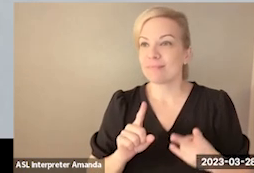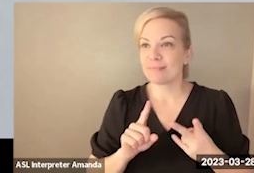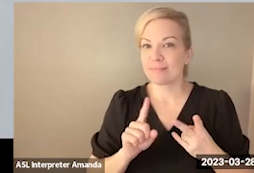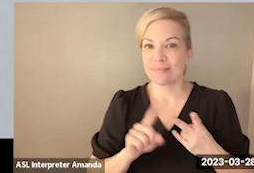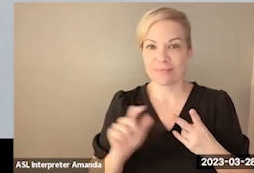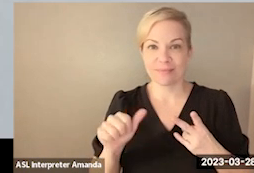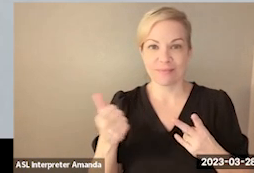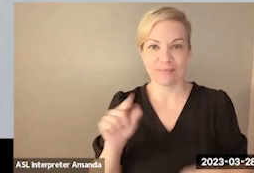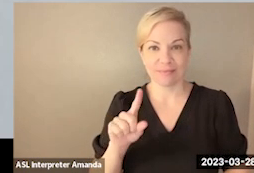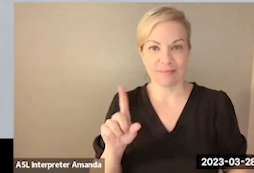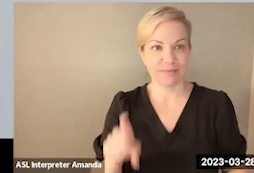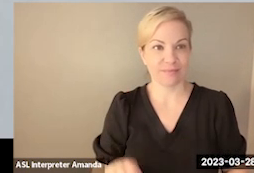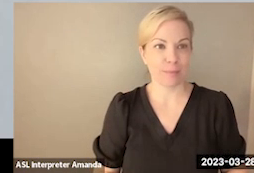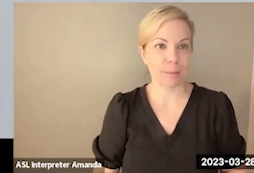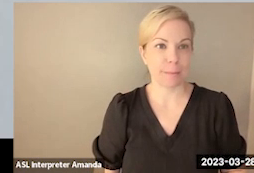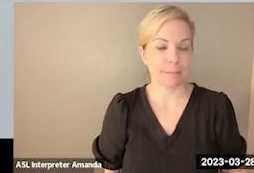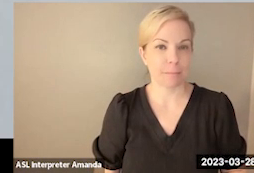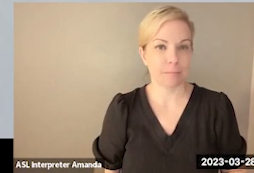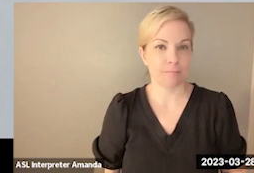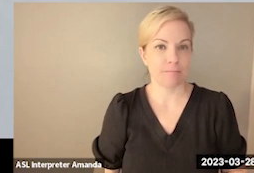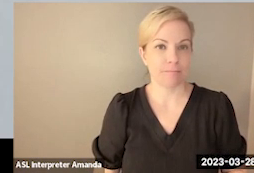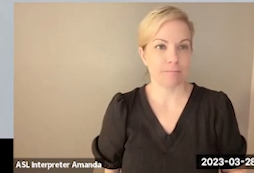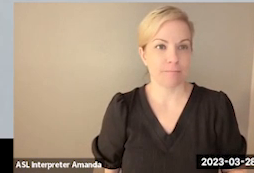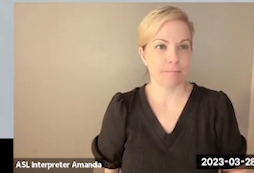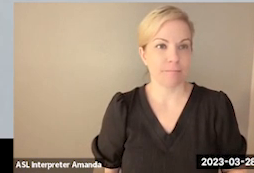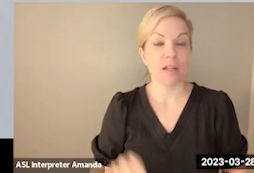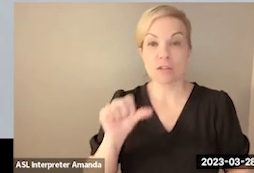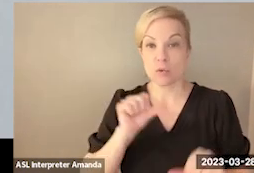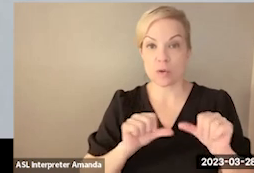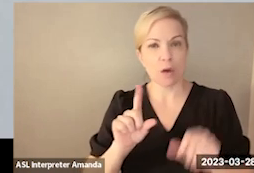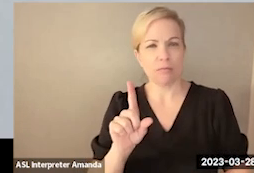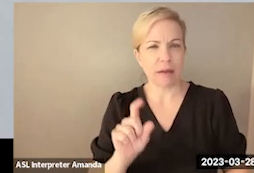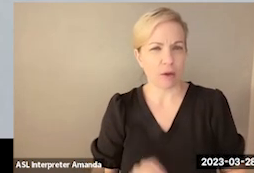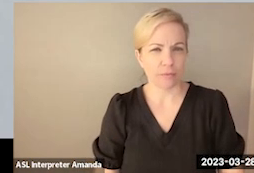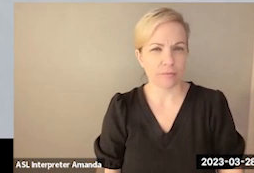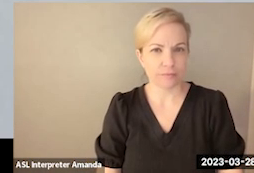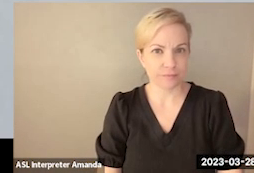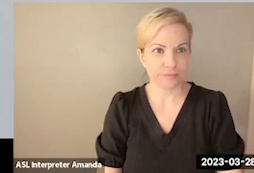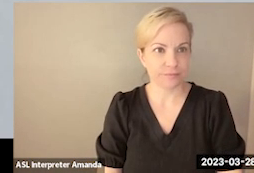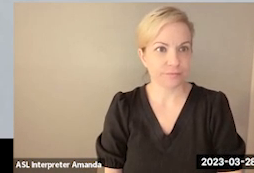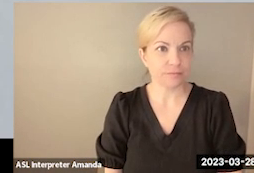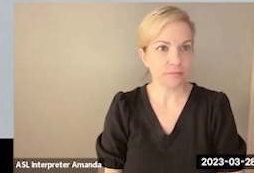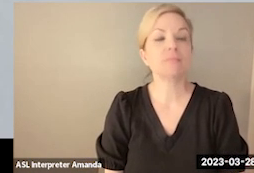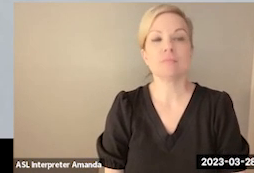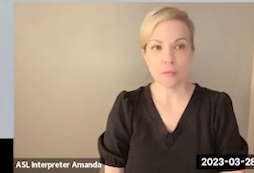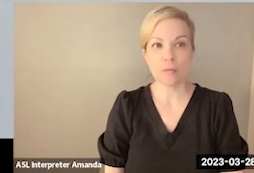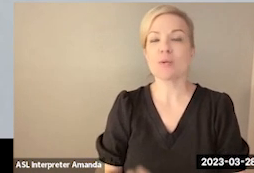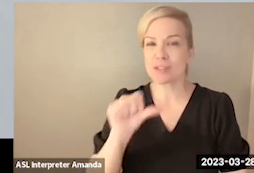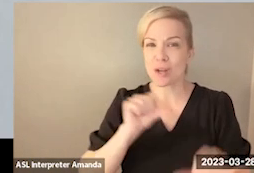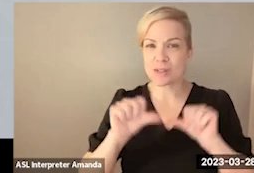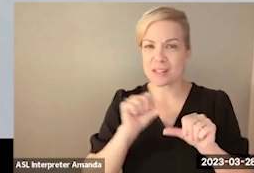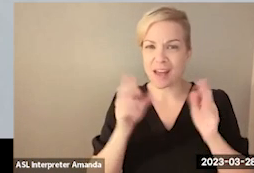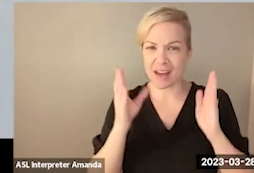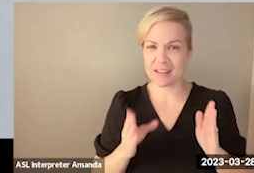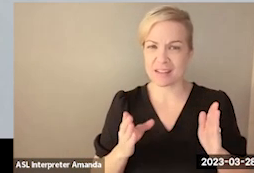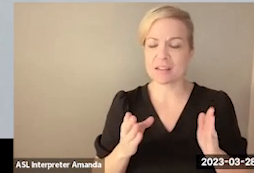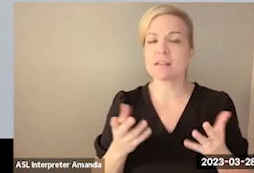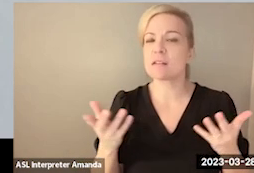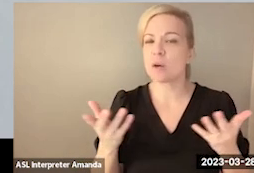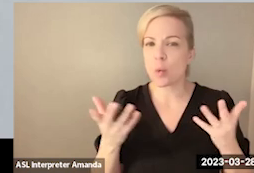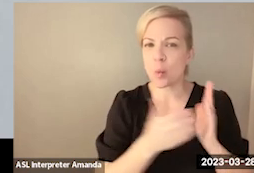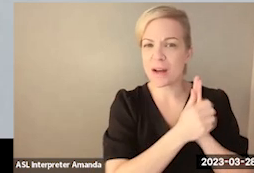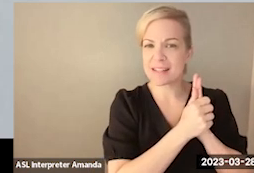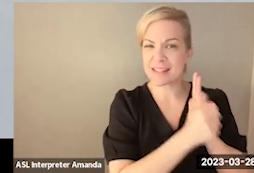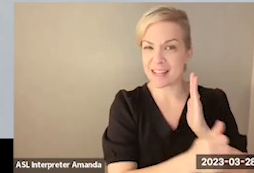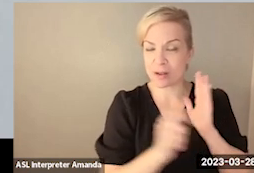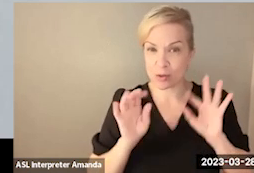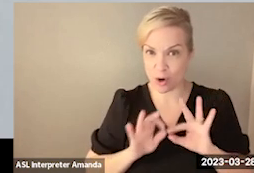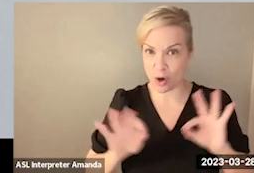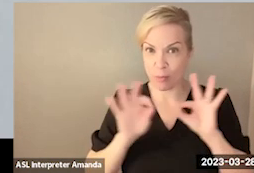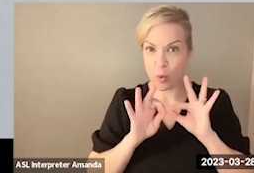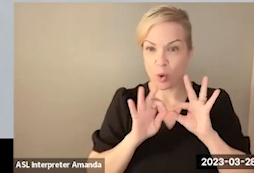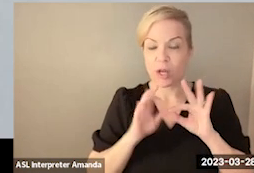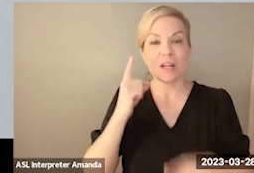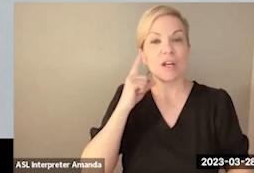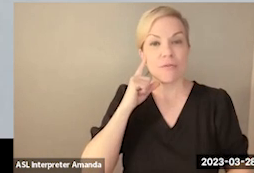Kimberly: What skills do scientists? Oh, hold on! What skills should scientists have for a strong consideration in science policy jobs?